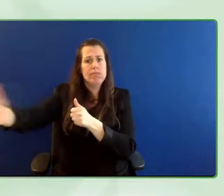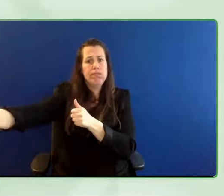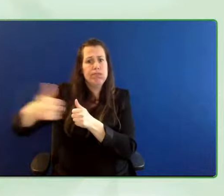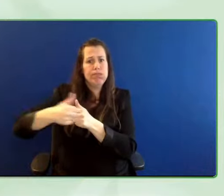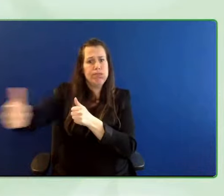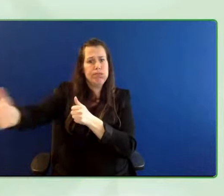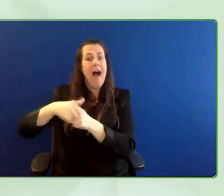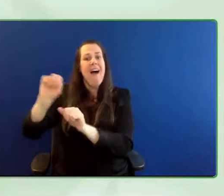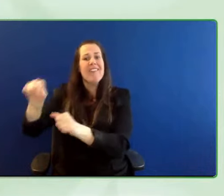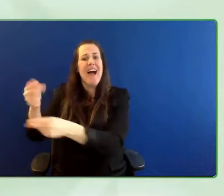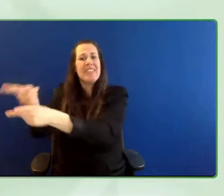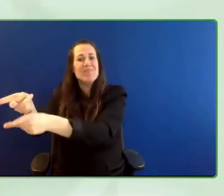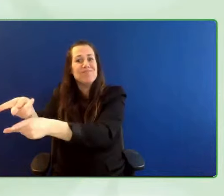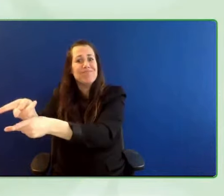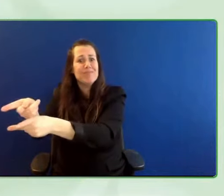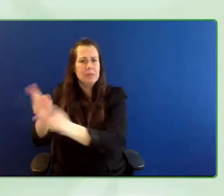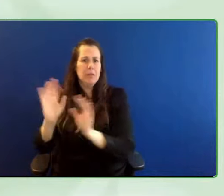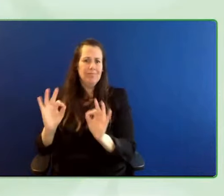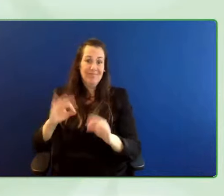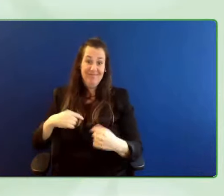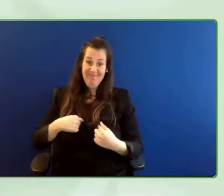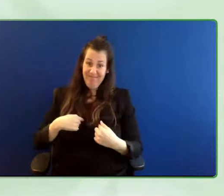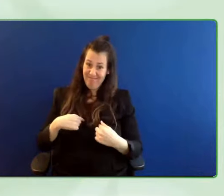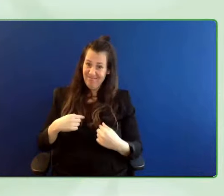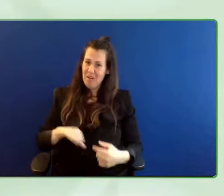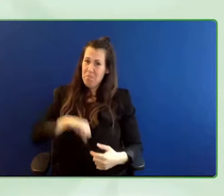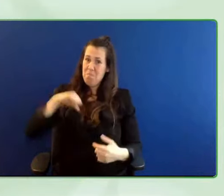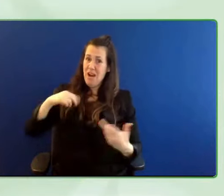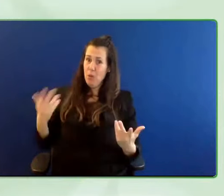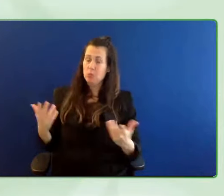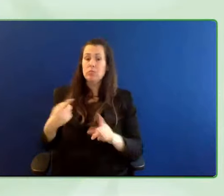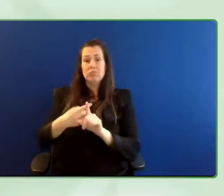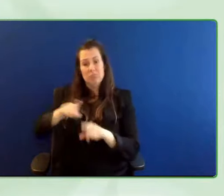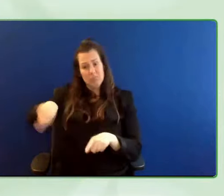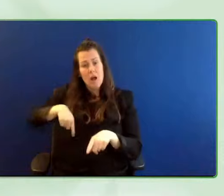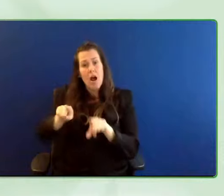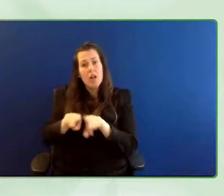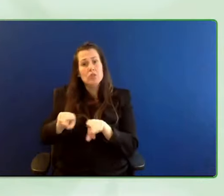That training is mandatory for all of our employees and is something we take very seriously,